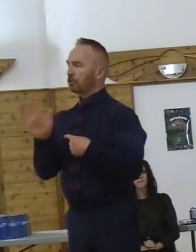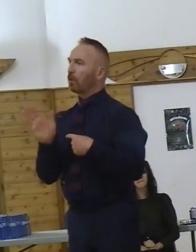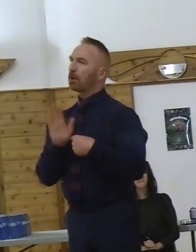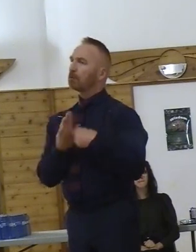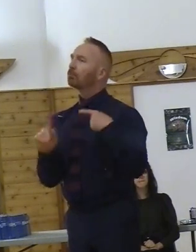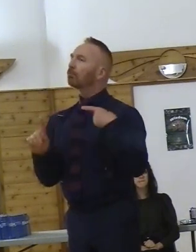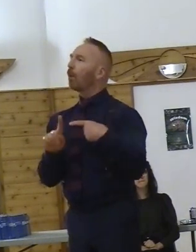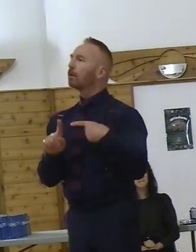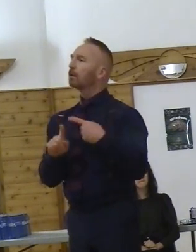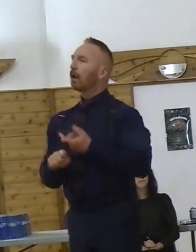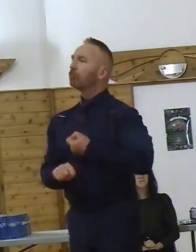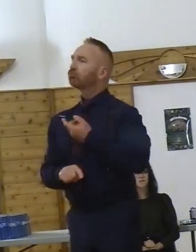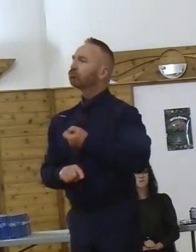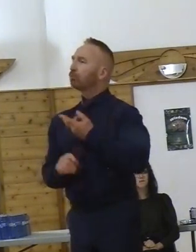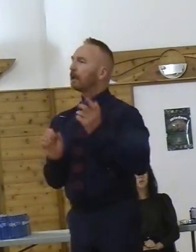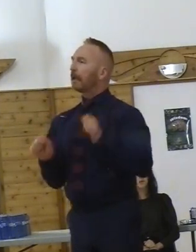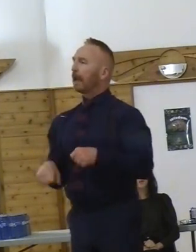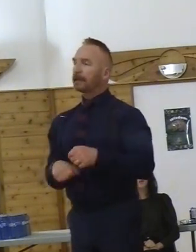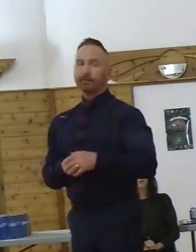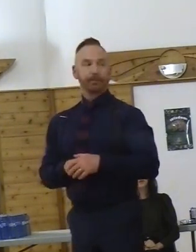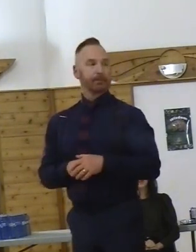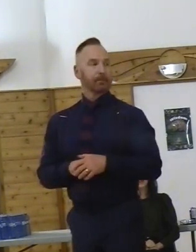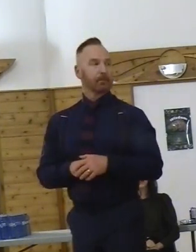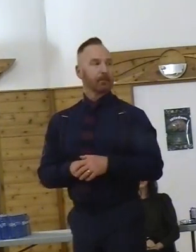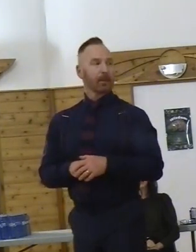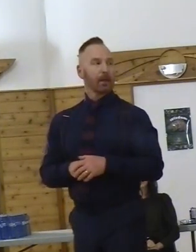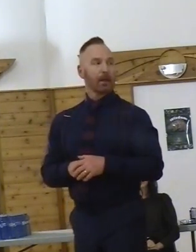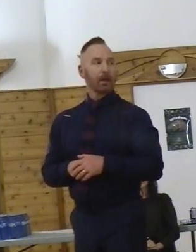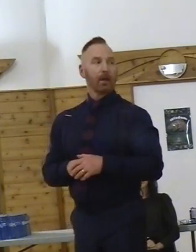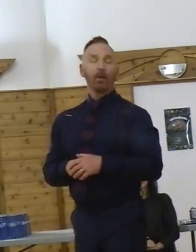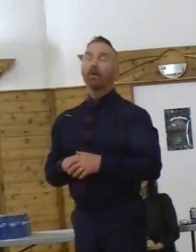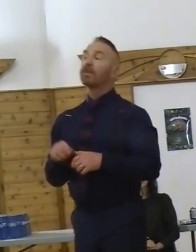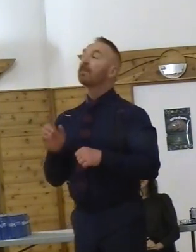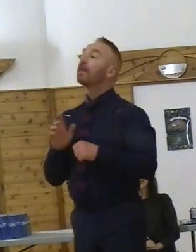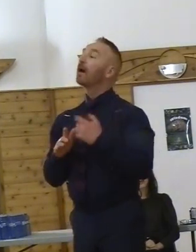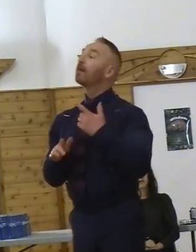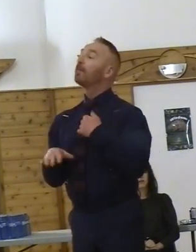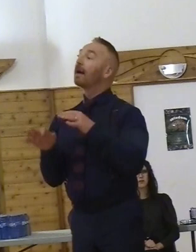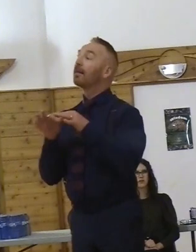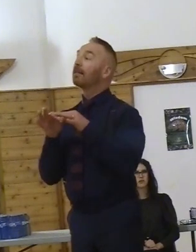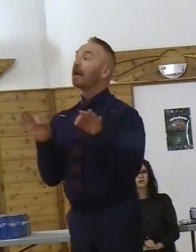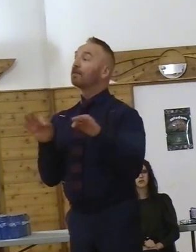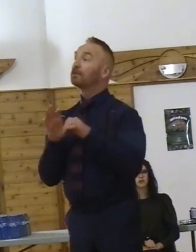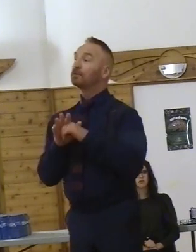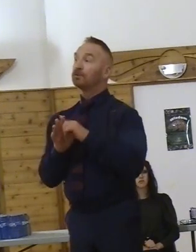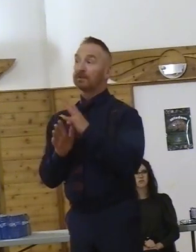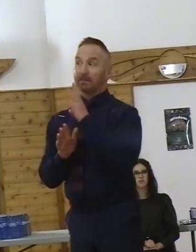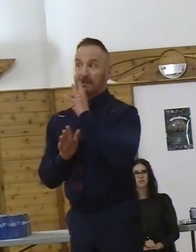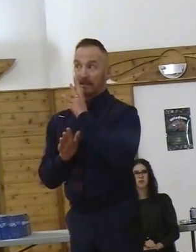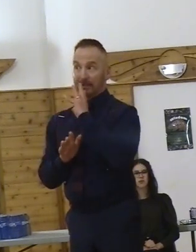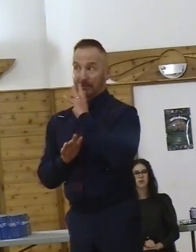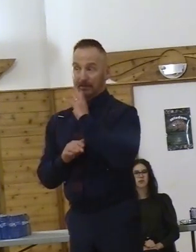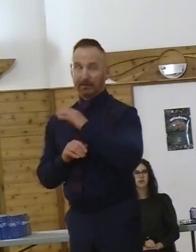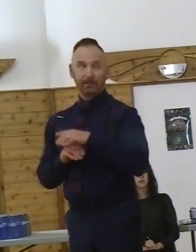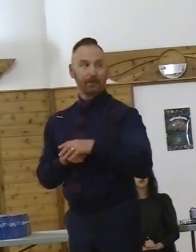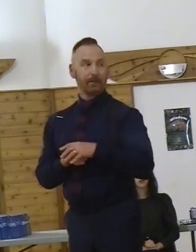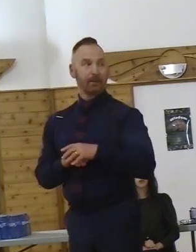And what I was saying while I was speaking the language was that how, on the oldest of